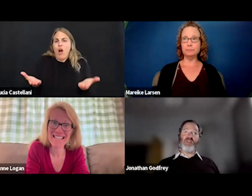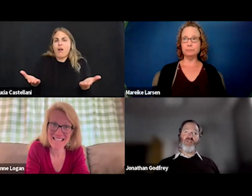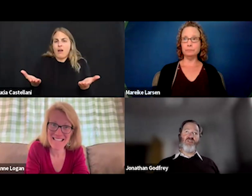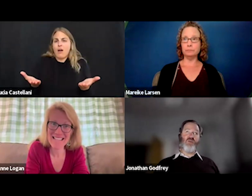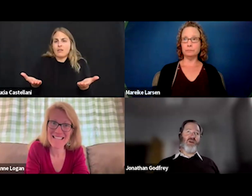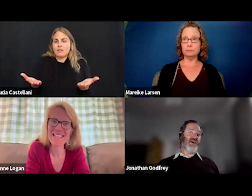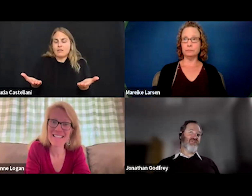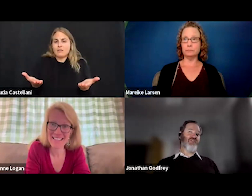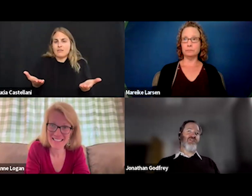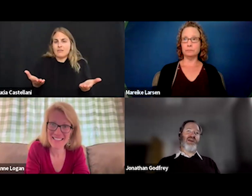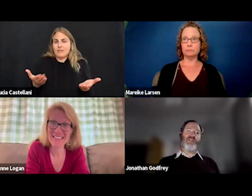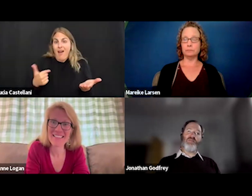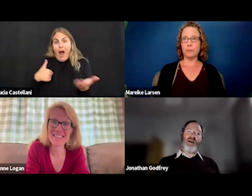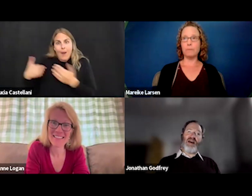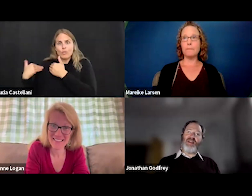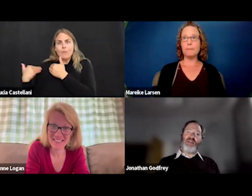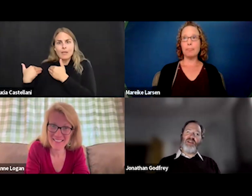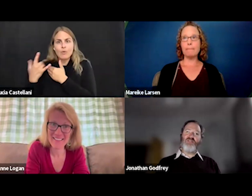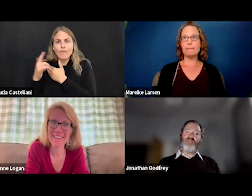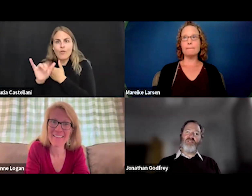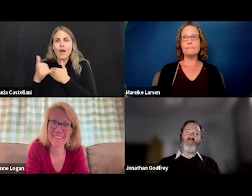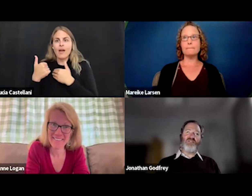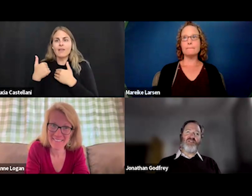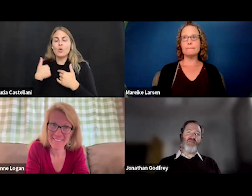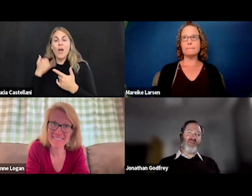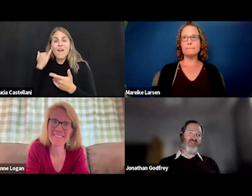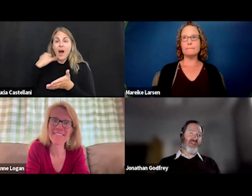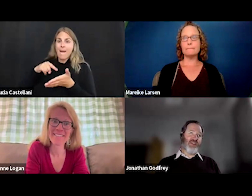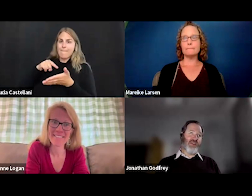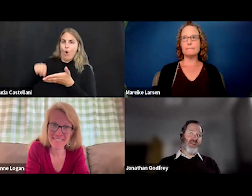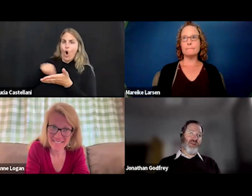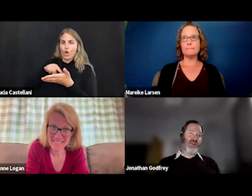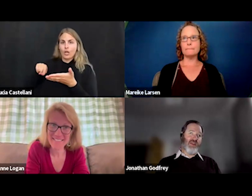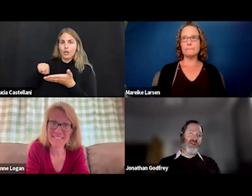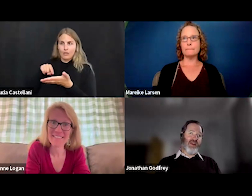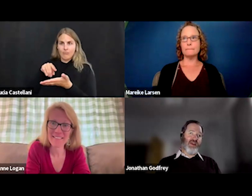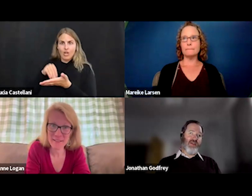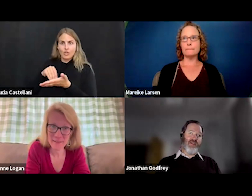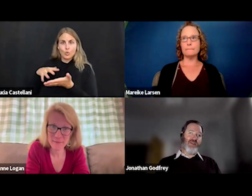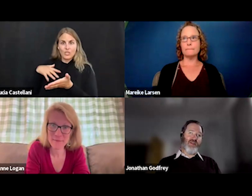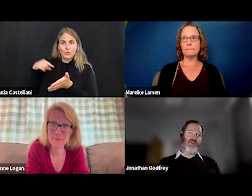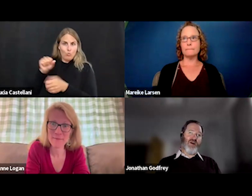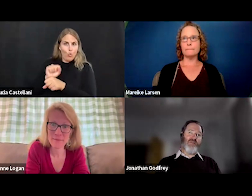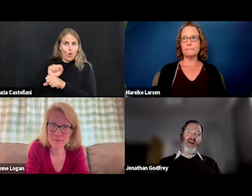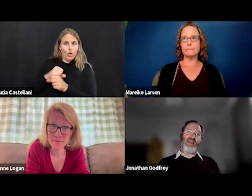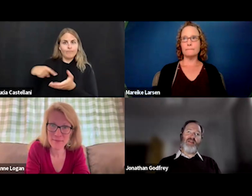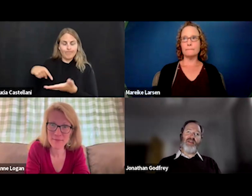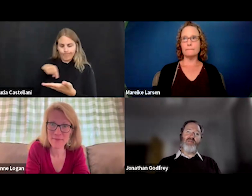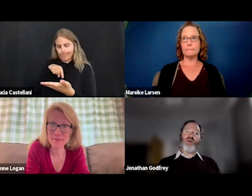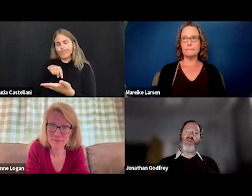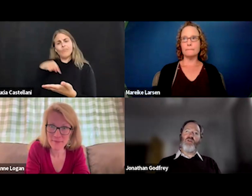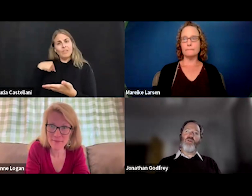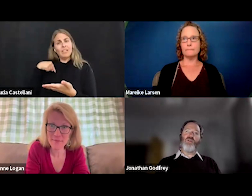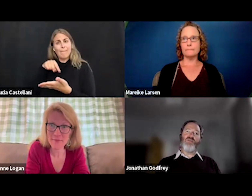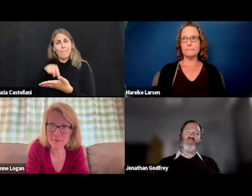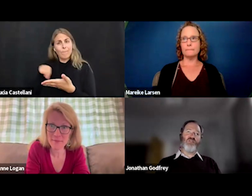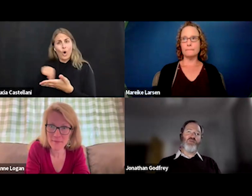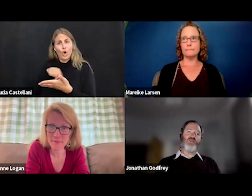So when I turn around and mark a student's assignment, I'm marking them on all of the tools